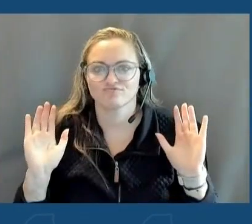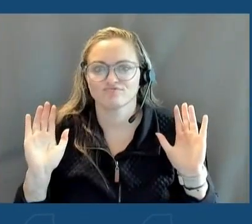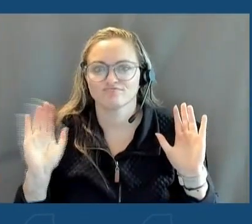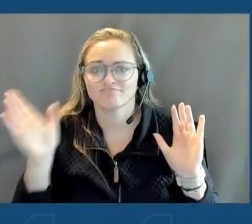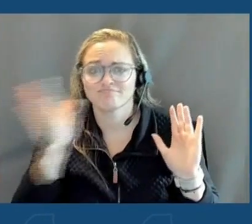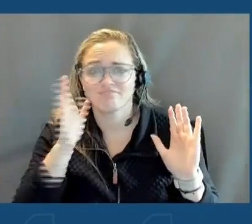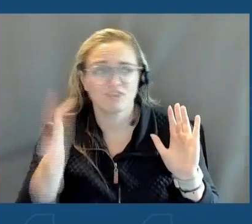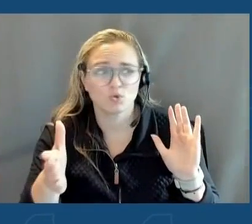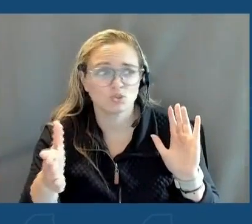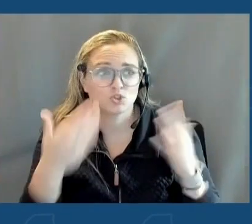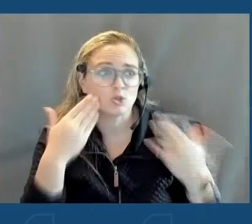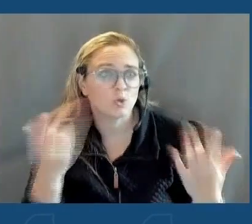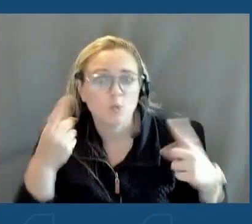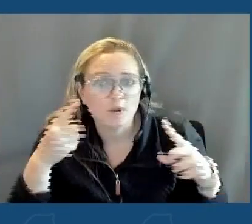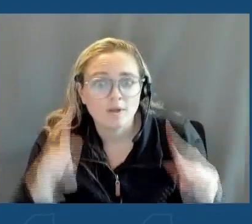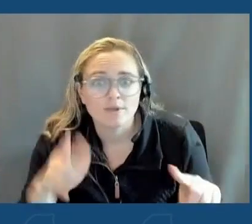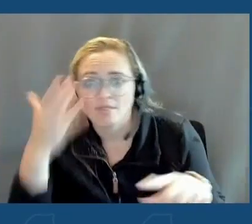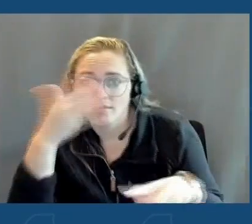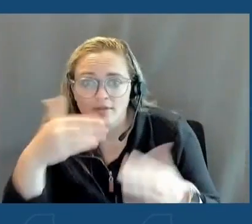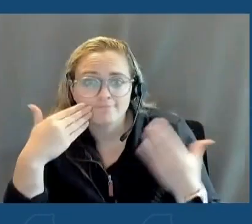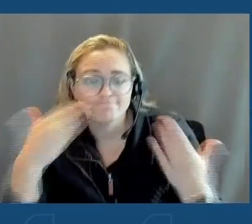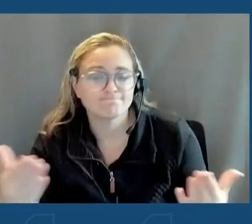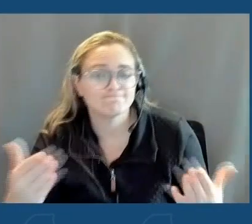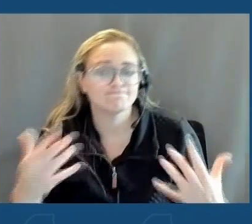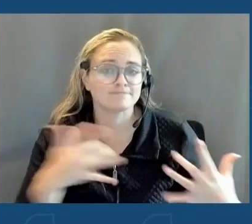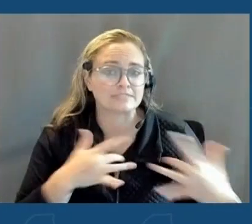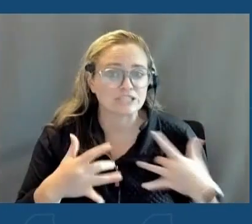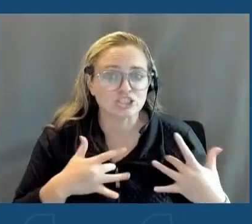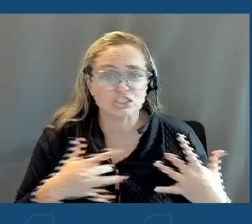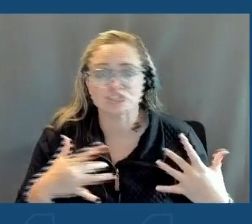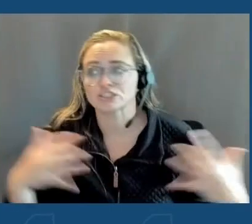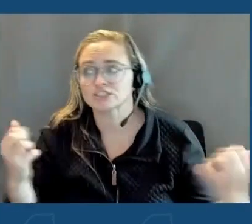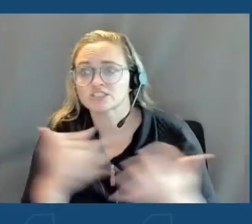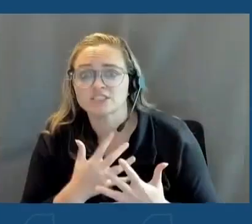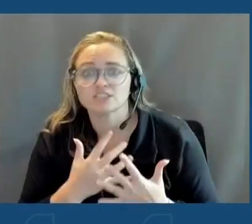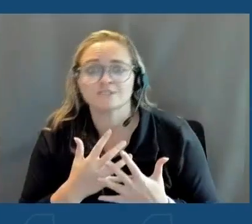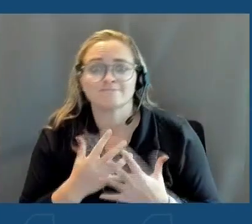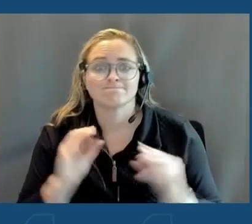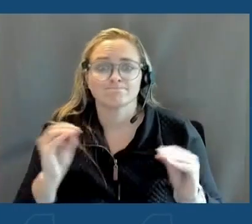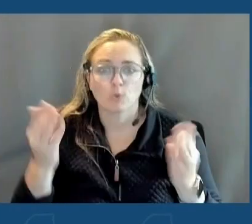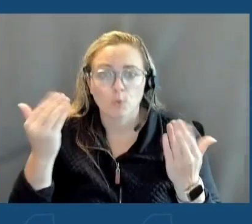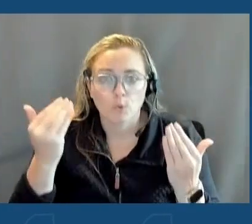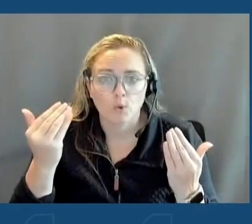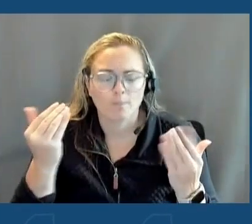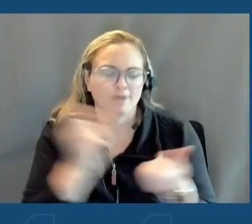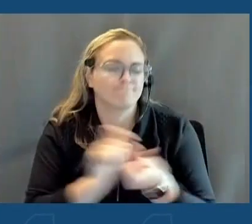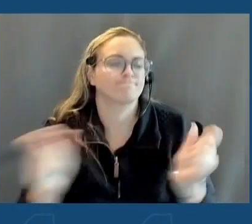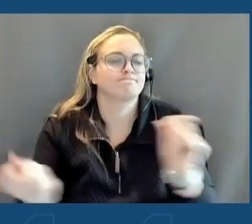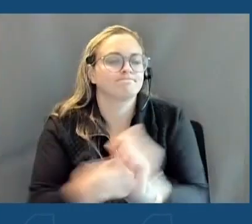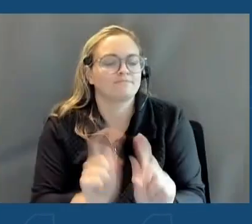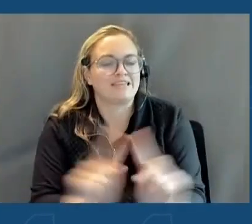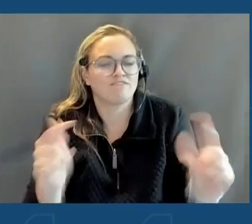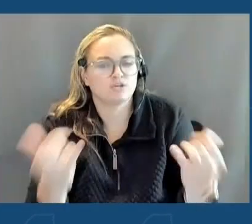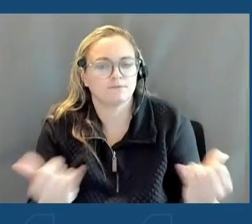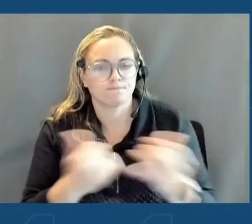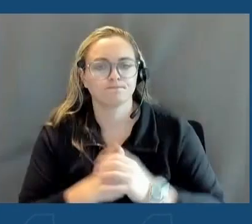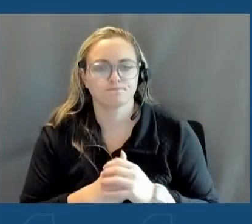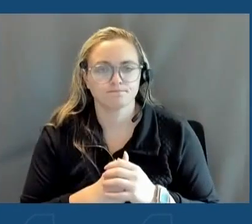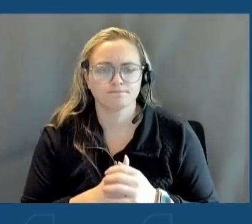BACK TO MARCH 2020, OUR ONLY RECOURSE IS IN WAS TO LOCK DOWN AND HIDE. SURRENDER, THE FUTURE WAS